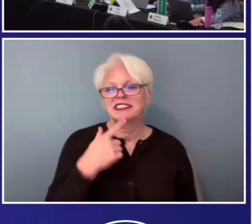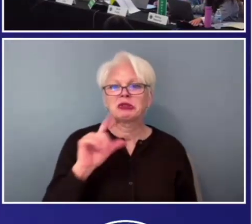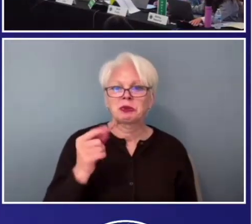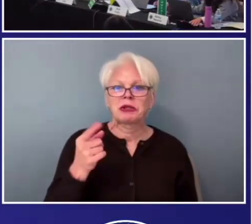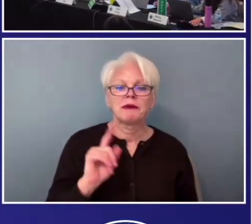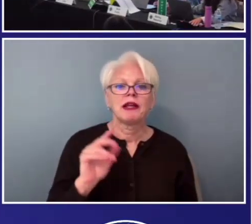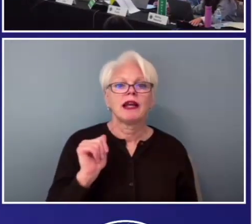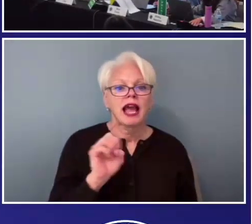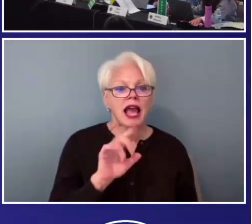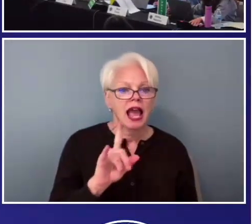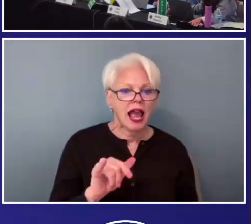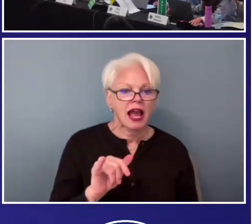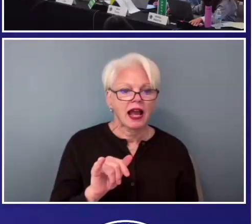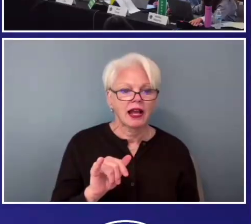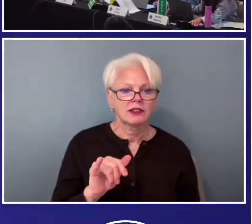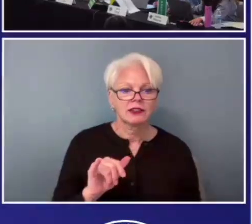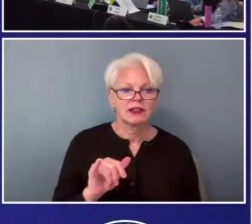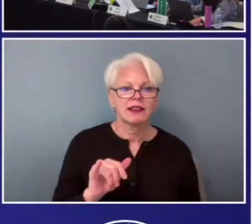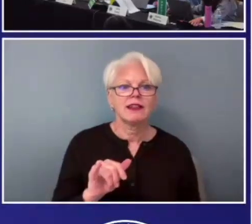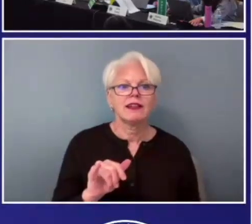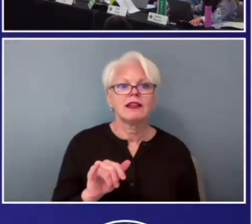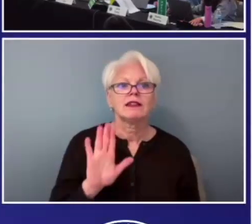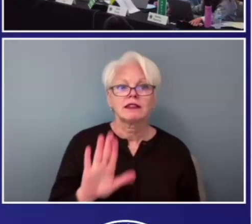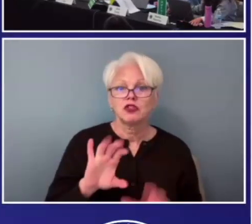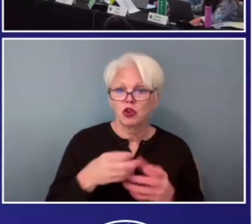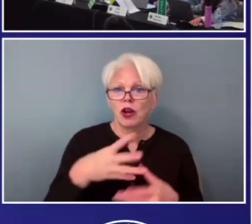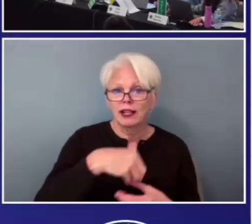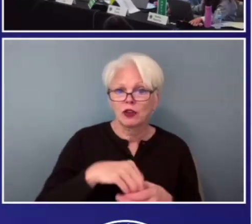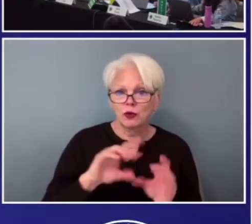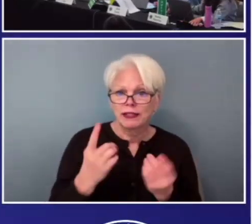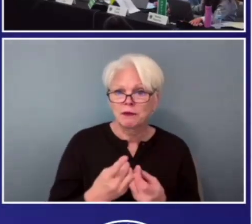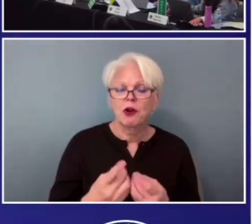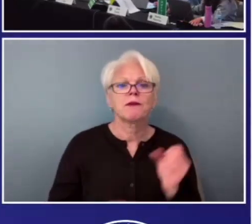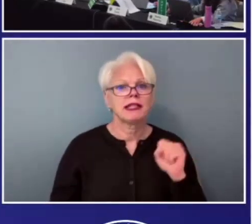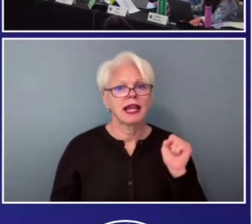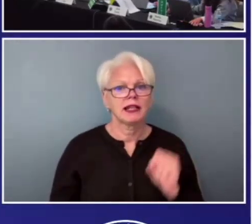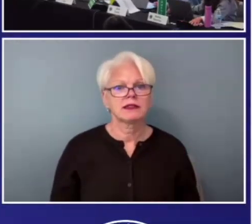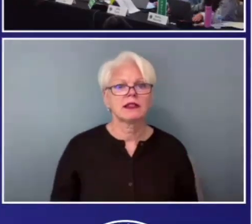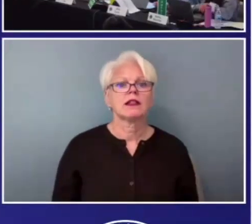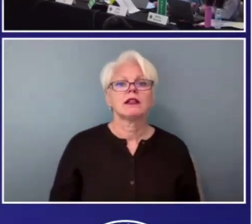Ashley, does your caucus include the Department? Yes. So we have the Department,